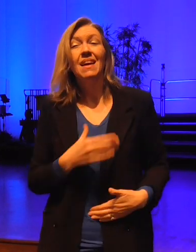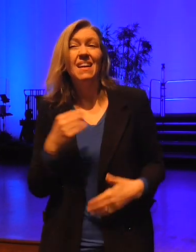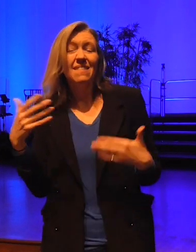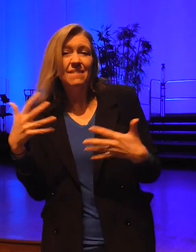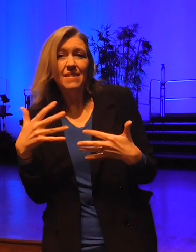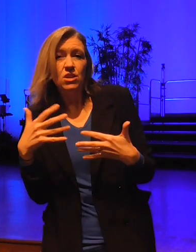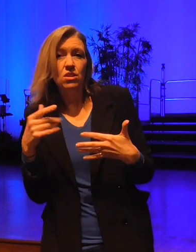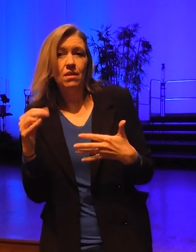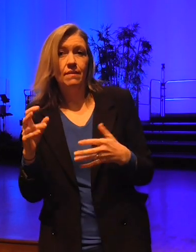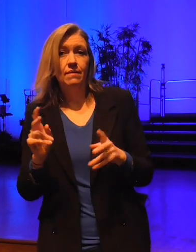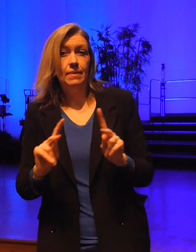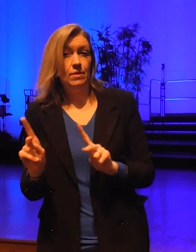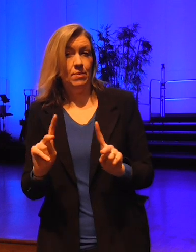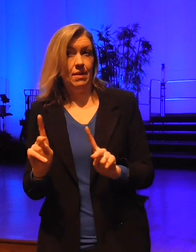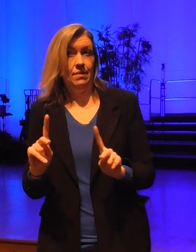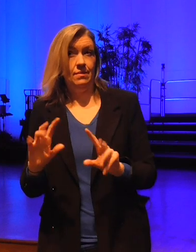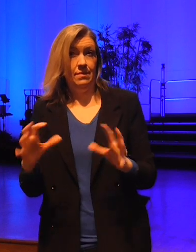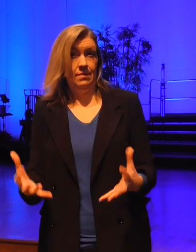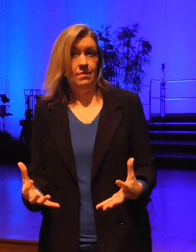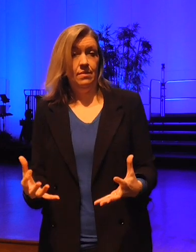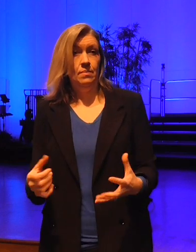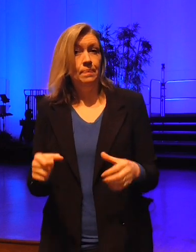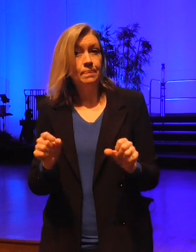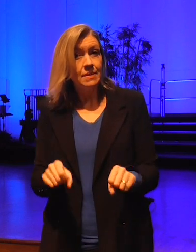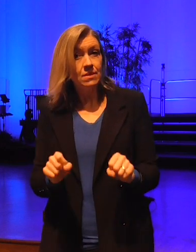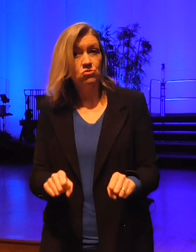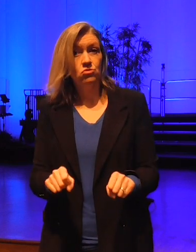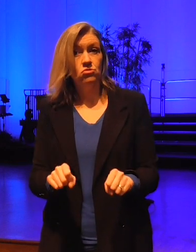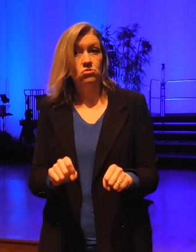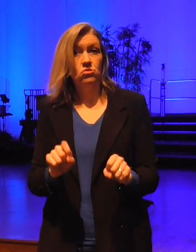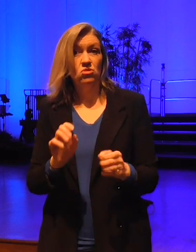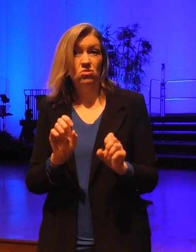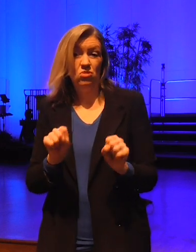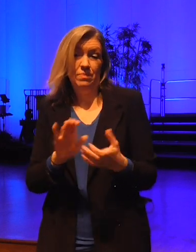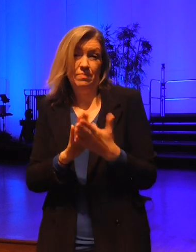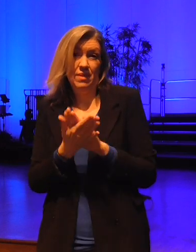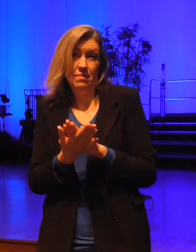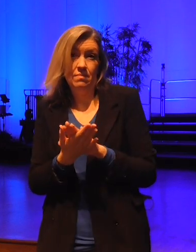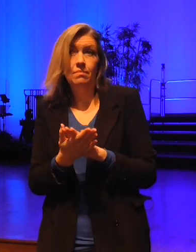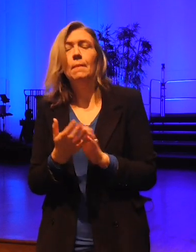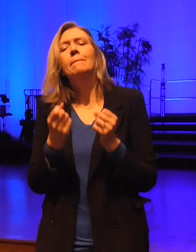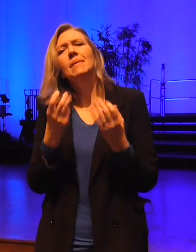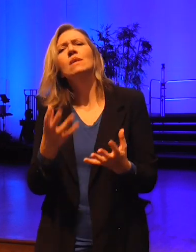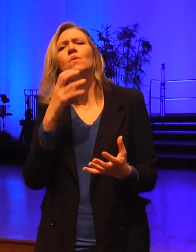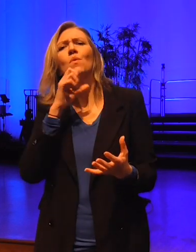of what they were potentially to become in many of the old myths the children of the Gods